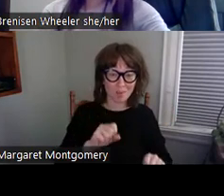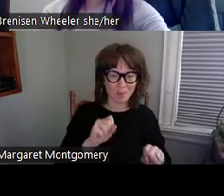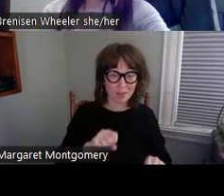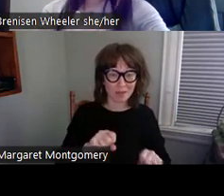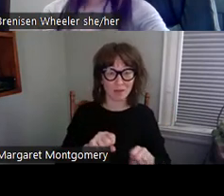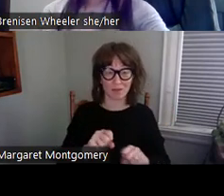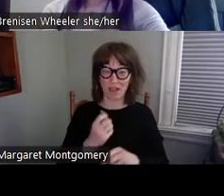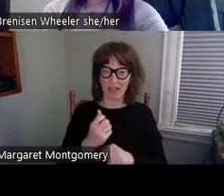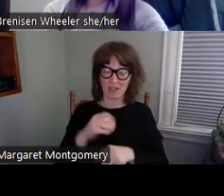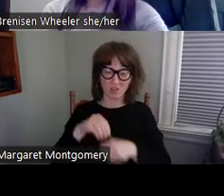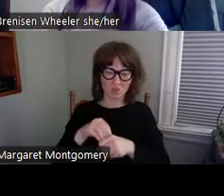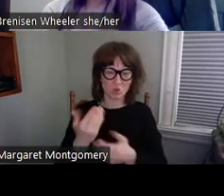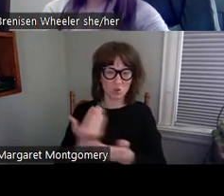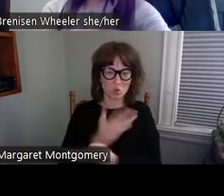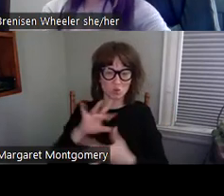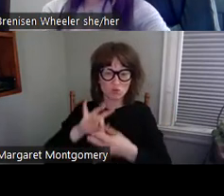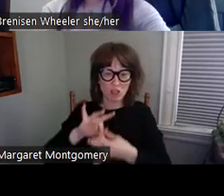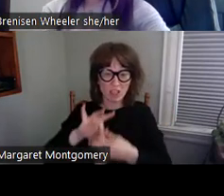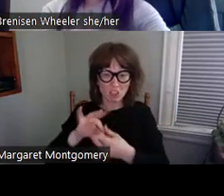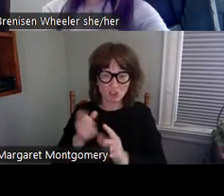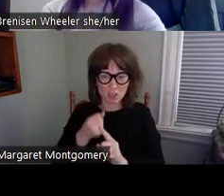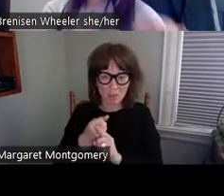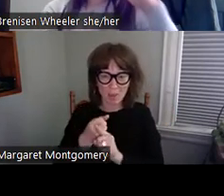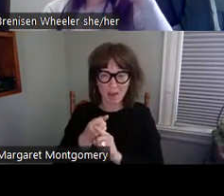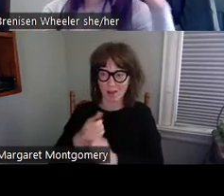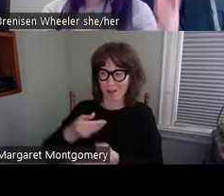pursue their relationship with money. 13:13:10 The offensive would be shop in so